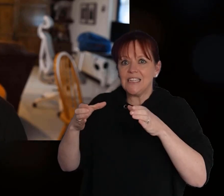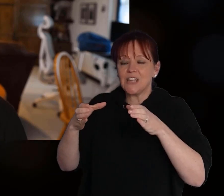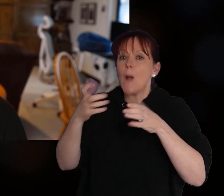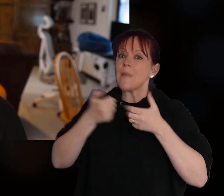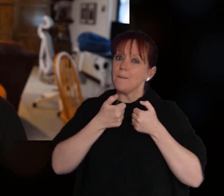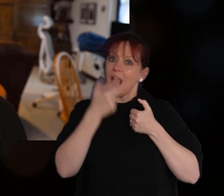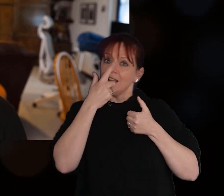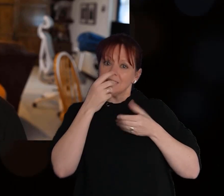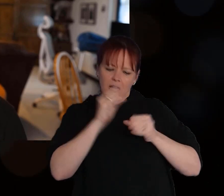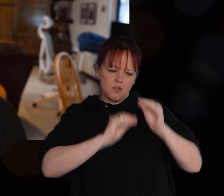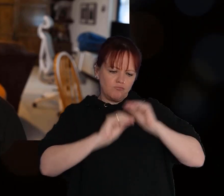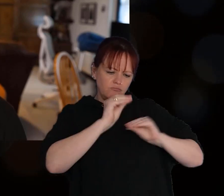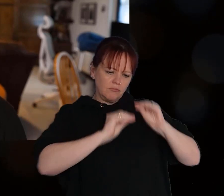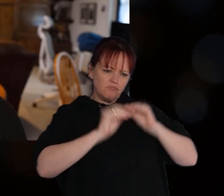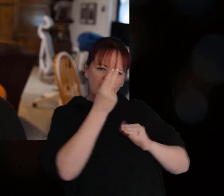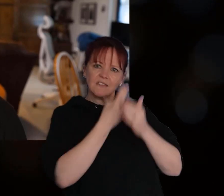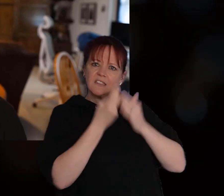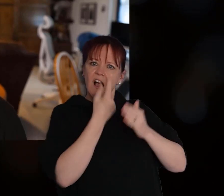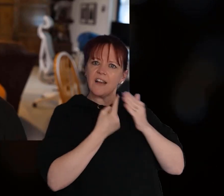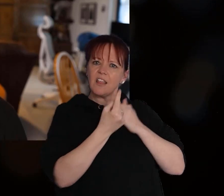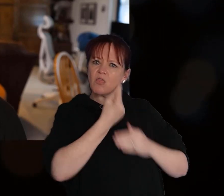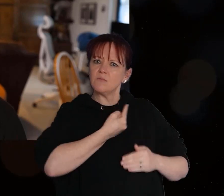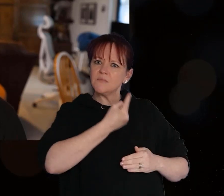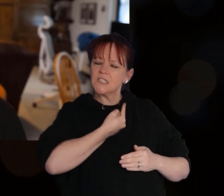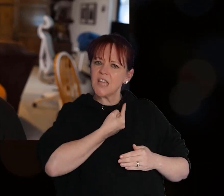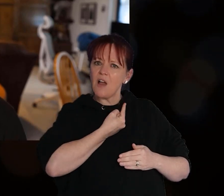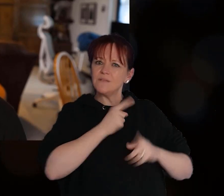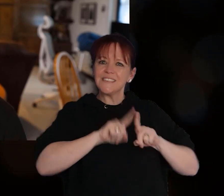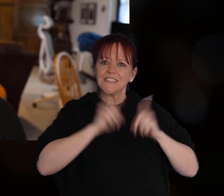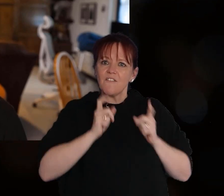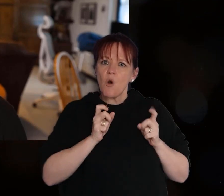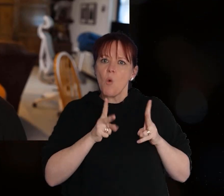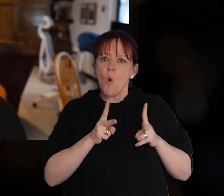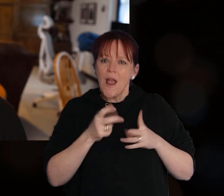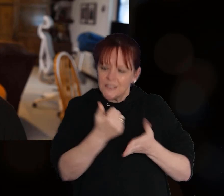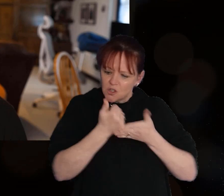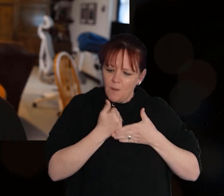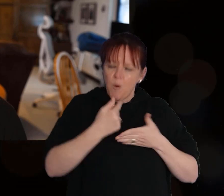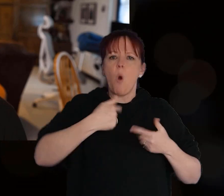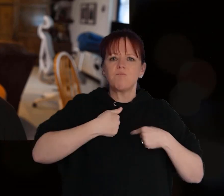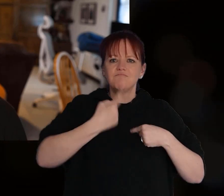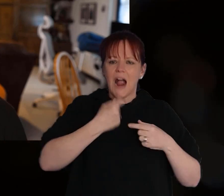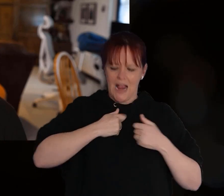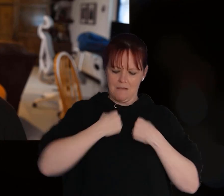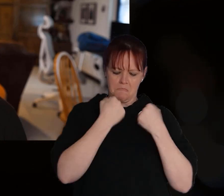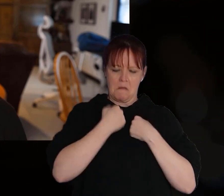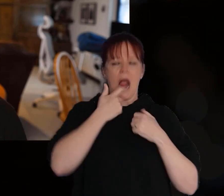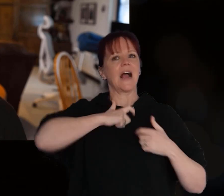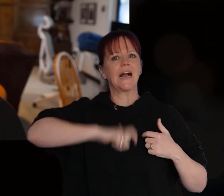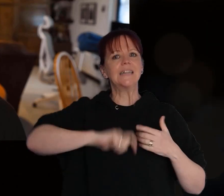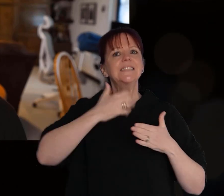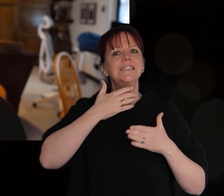that covers a wide variety of configurations and capabilities, and it's underpinned by great software and build quality.